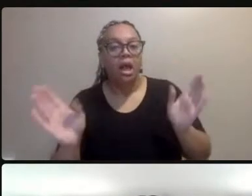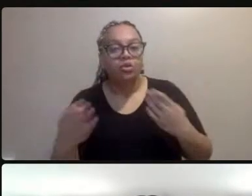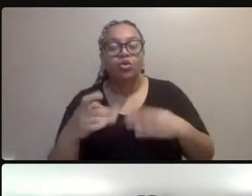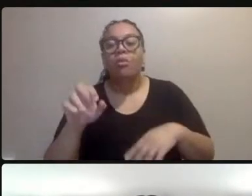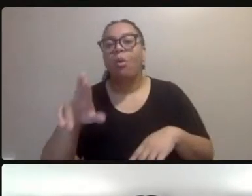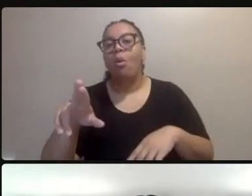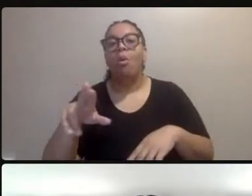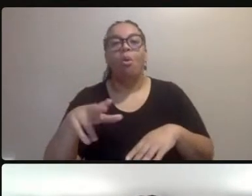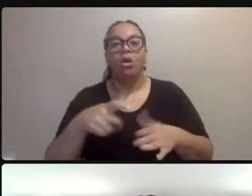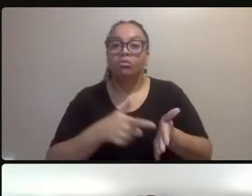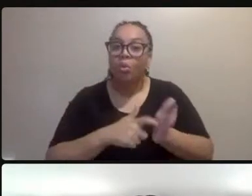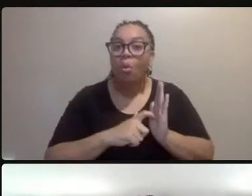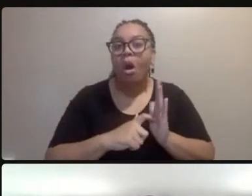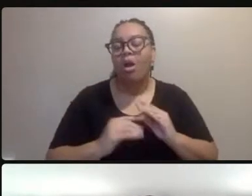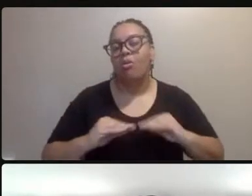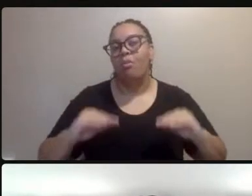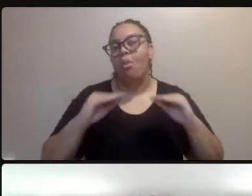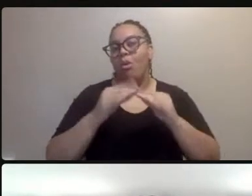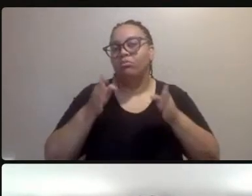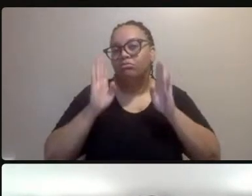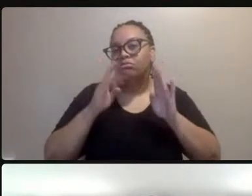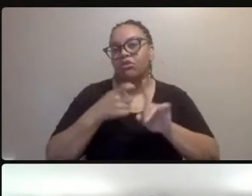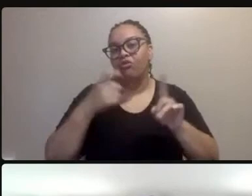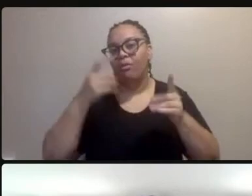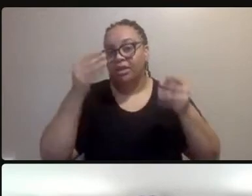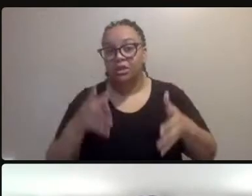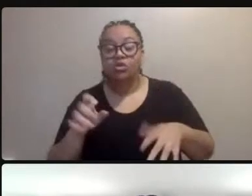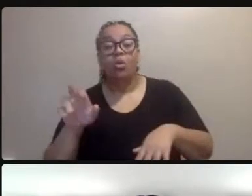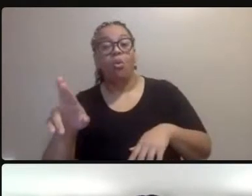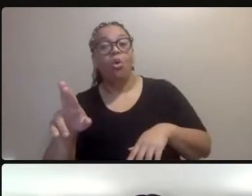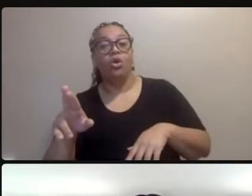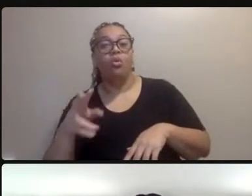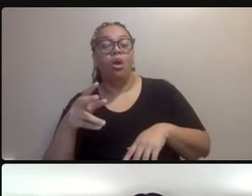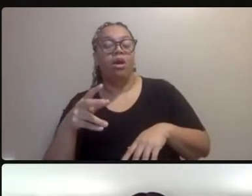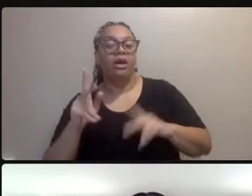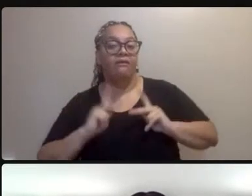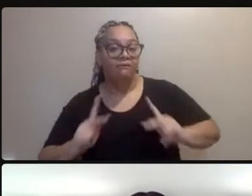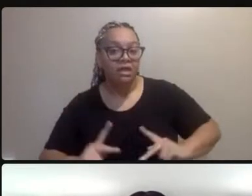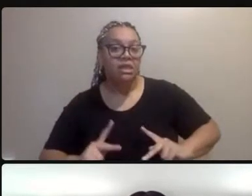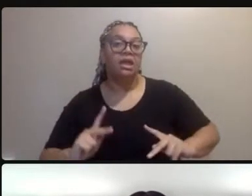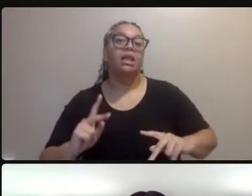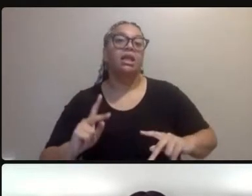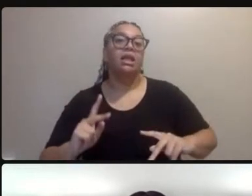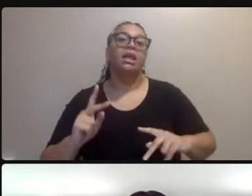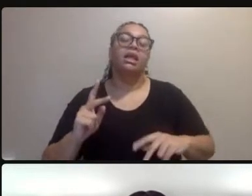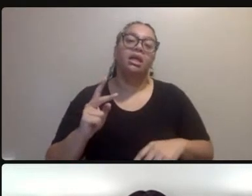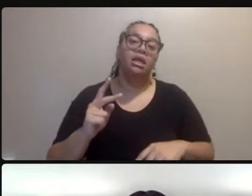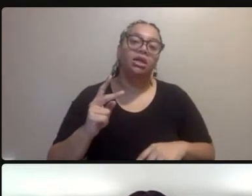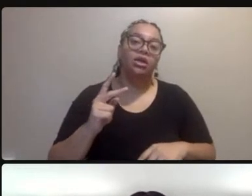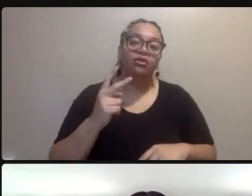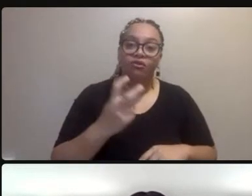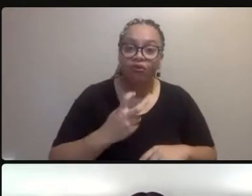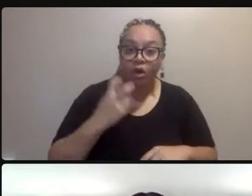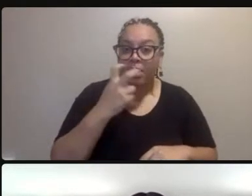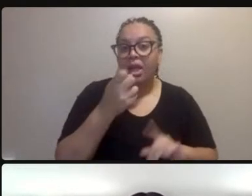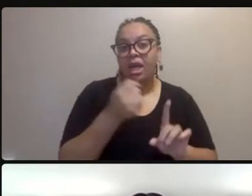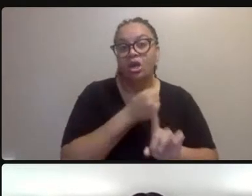IN PLACING STUDENTS WHO CONTINUALLY DISRUPT THE CLASSROOM OR DEMAND EXTRA